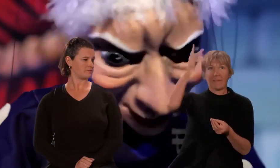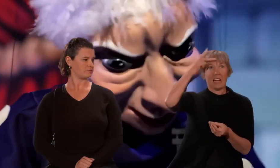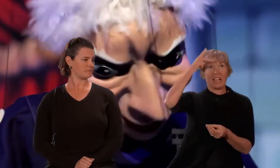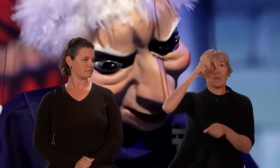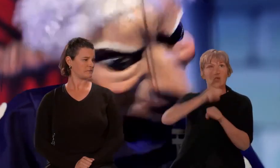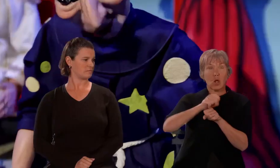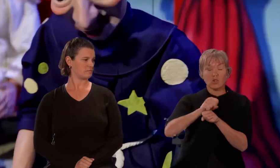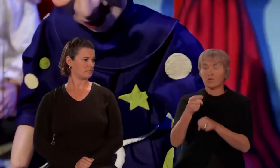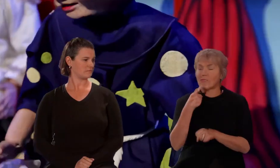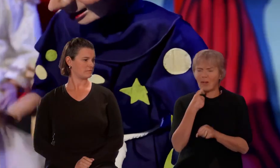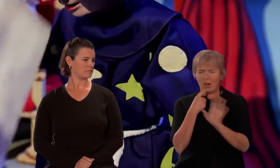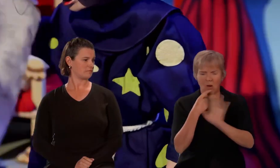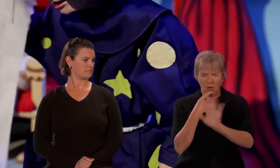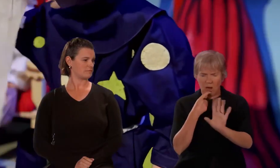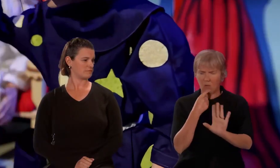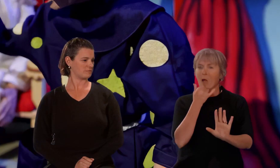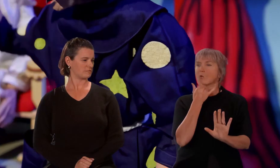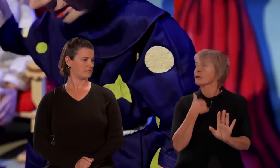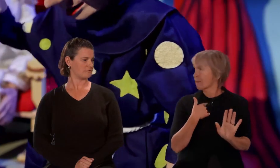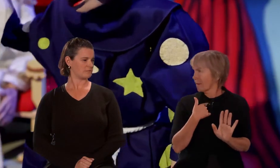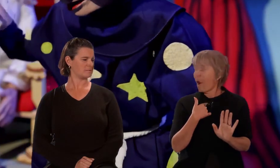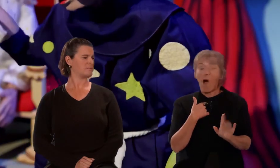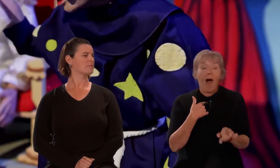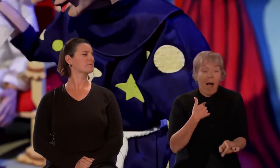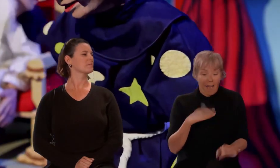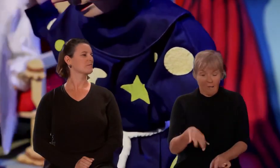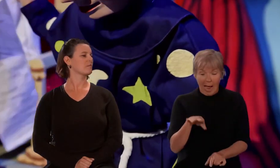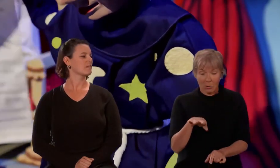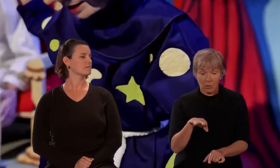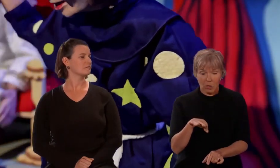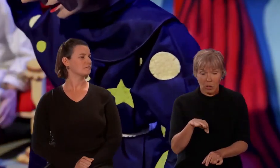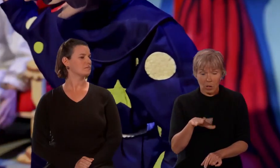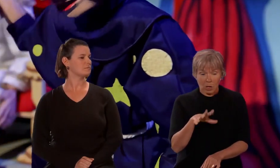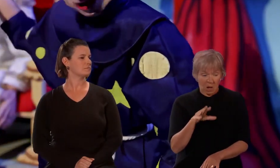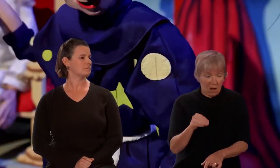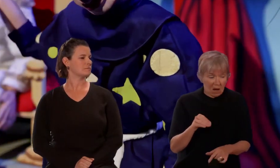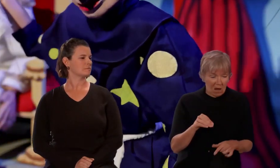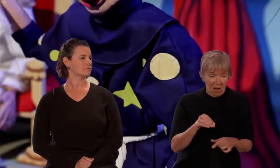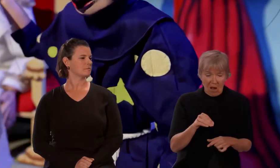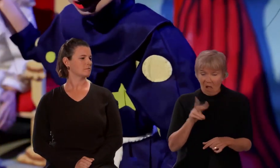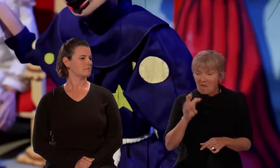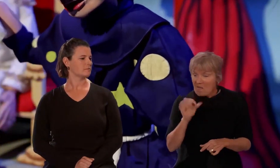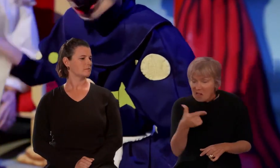No, no, that isn't it. Here it is. I've squeezed blood out of turnips, and much more for you.